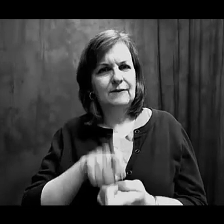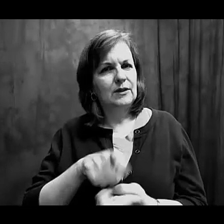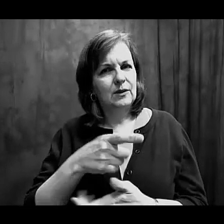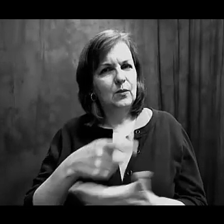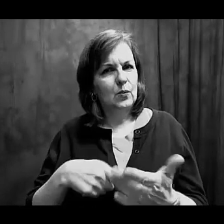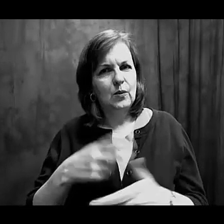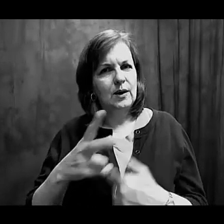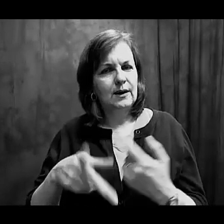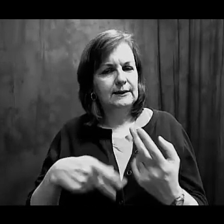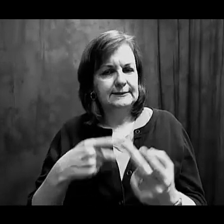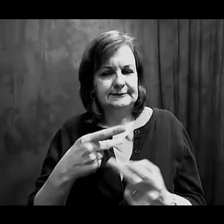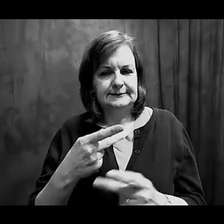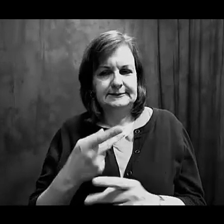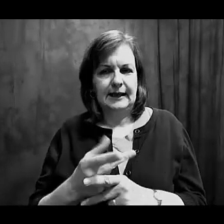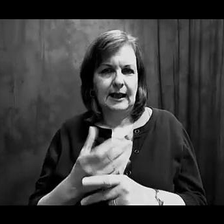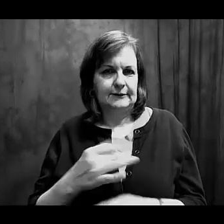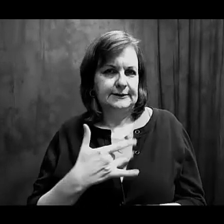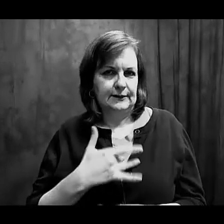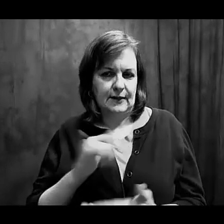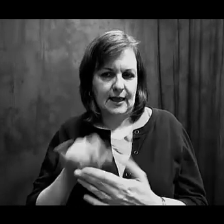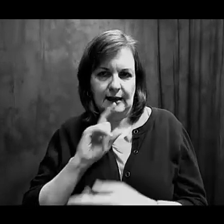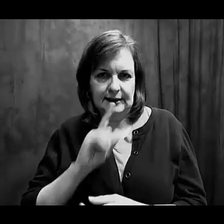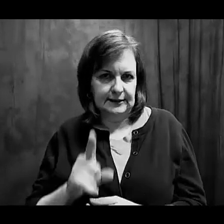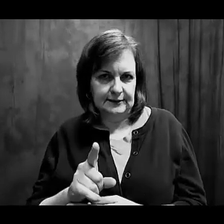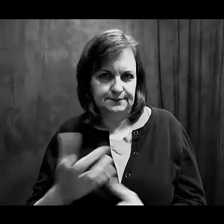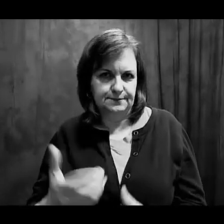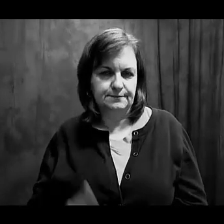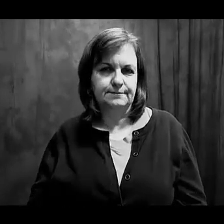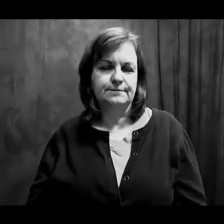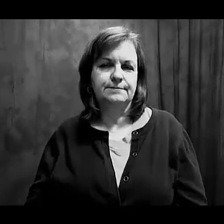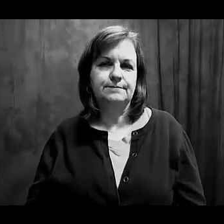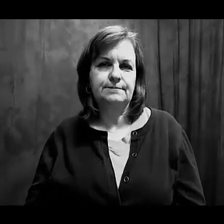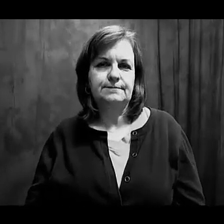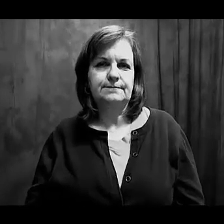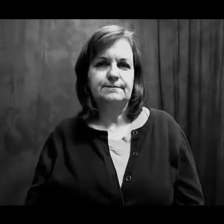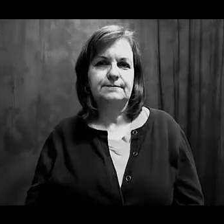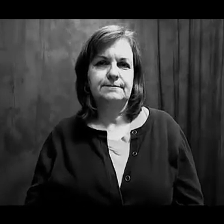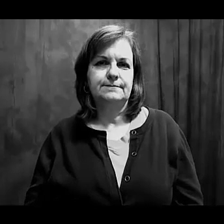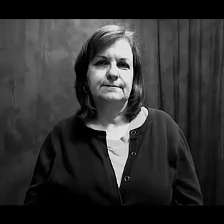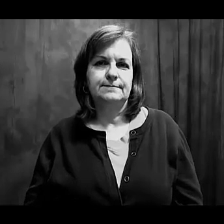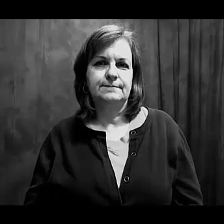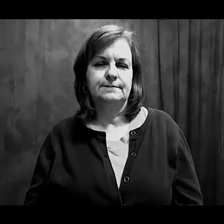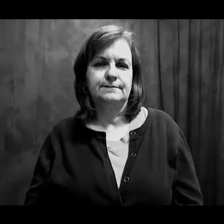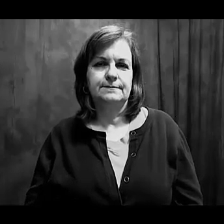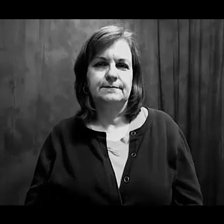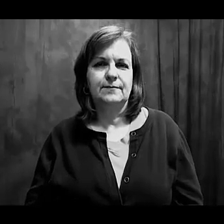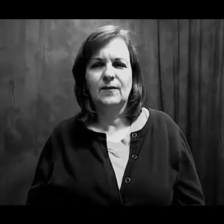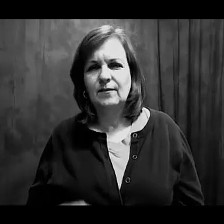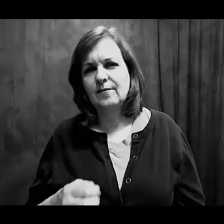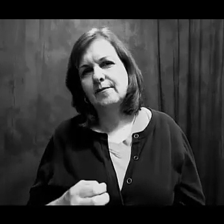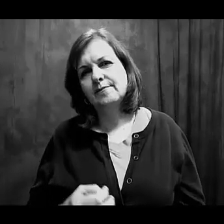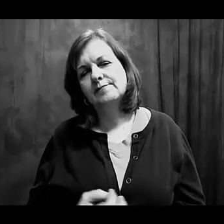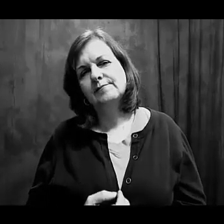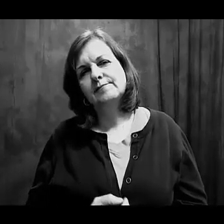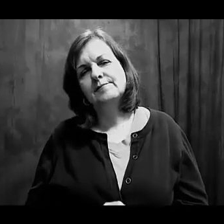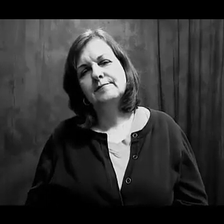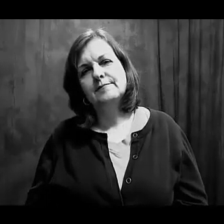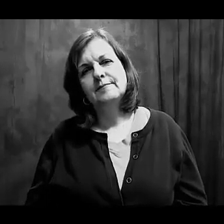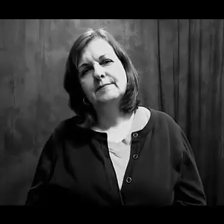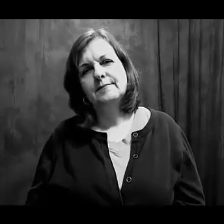tells your consciousness specifically what that sensation is or what that sense is